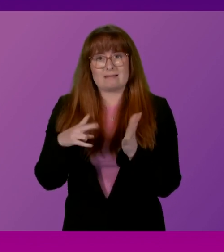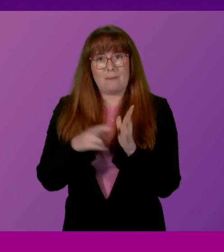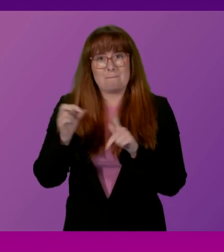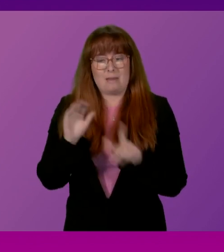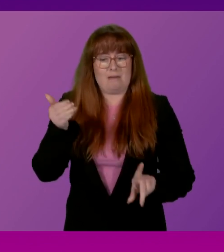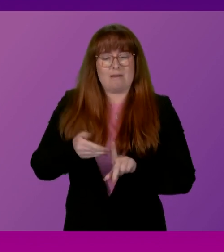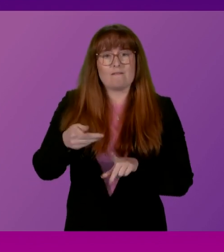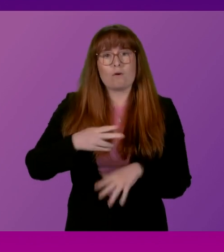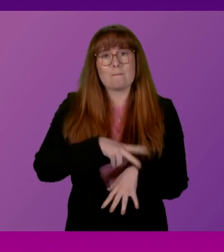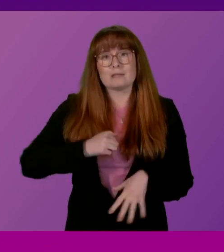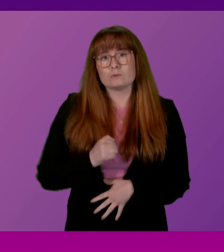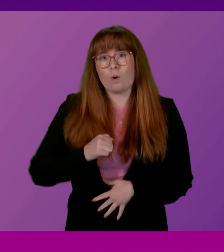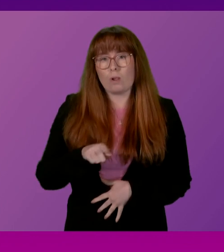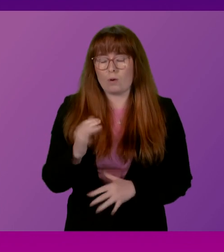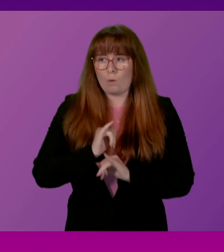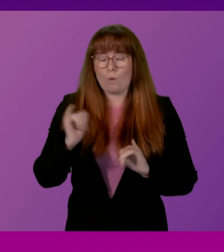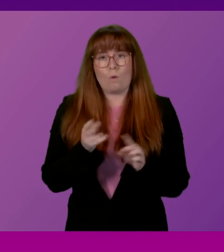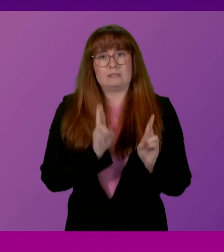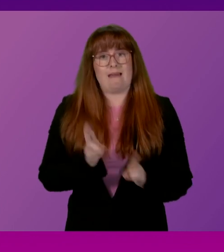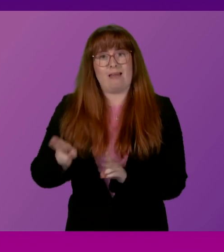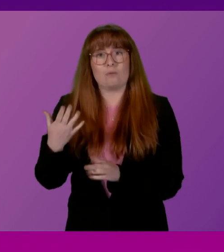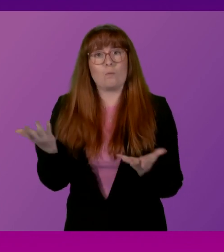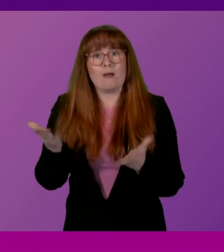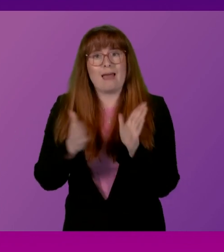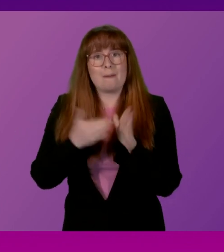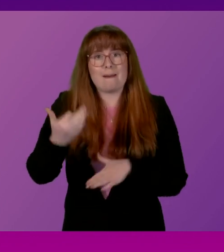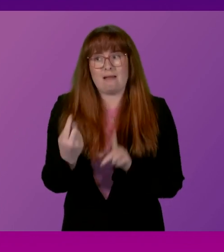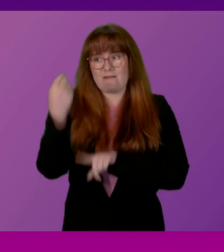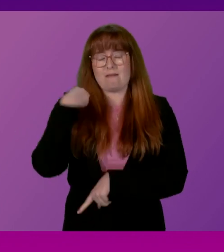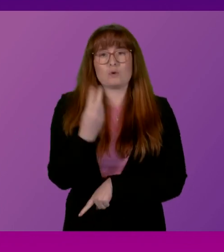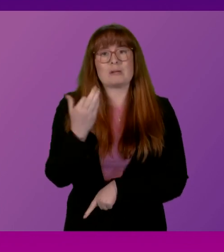contributed to tragic deaths on the M9 in 2015.